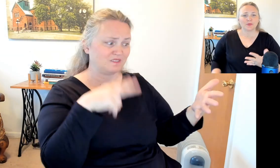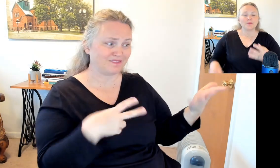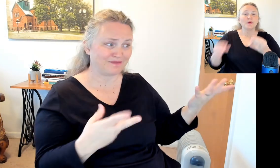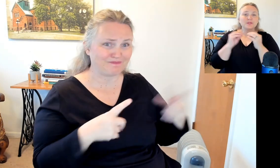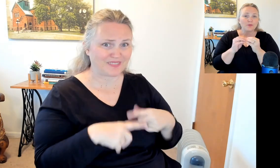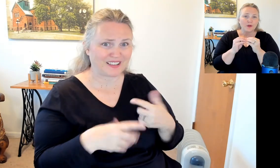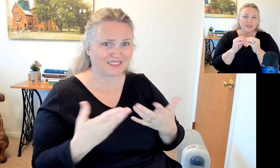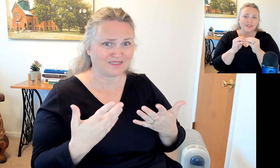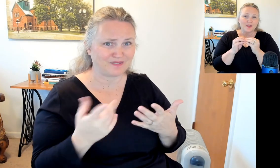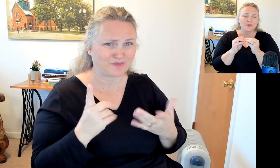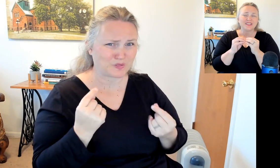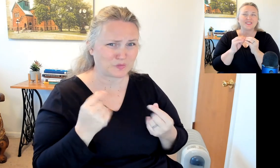The most important thing though, is.